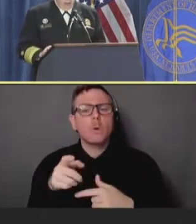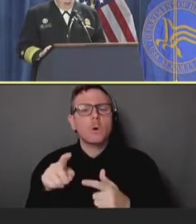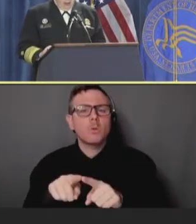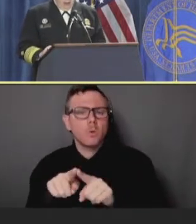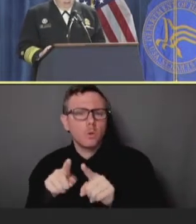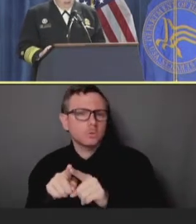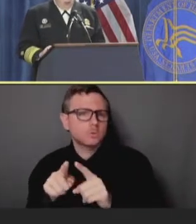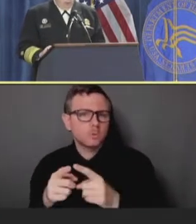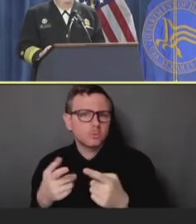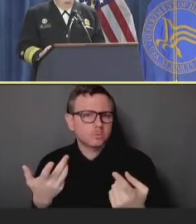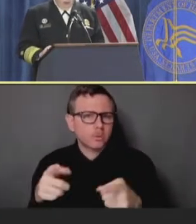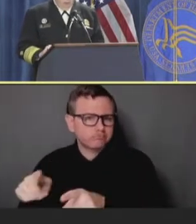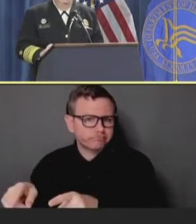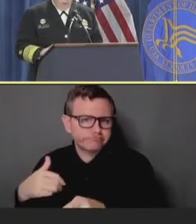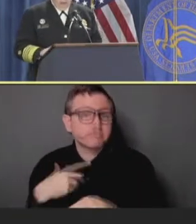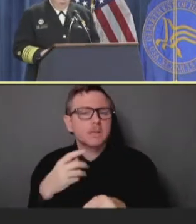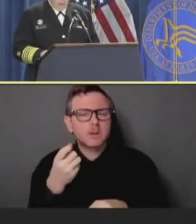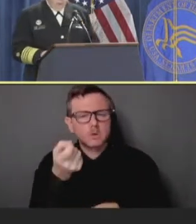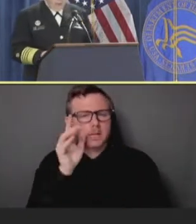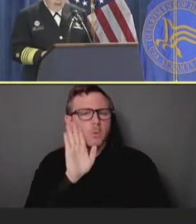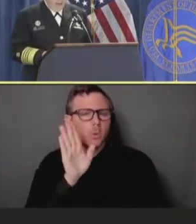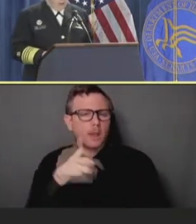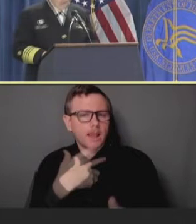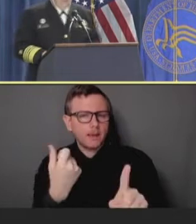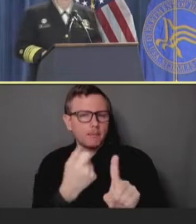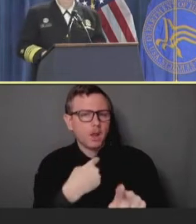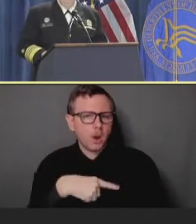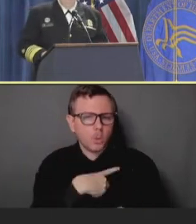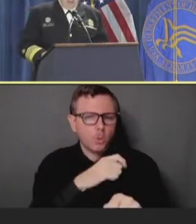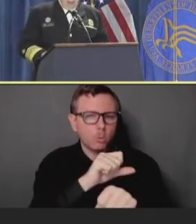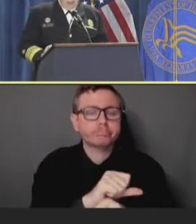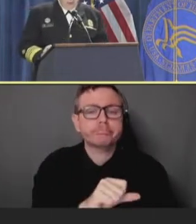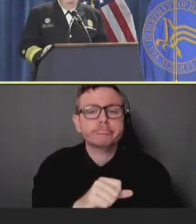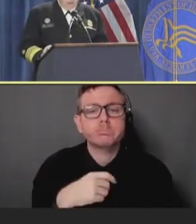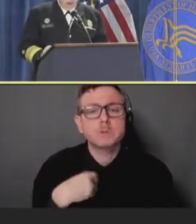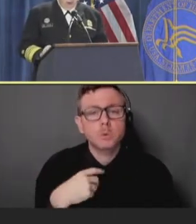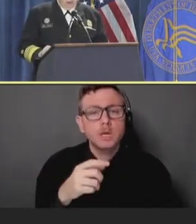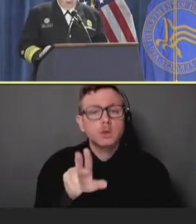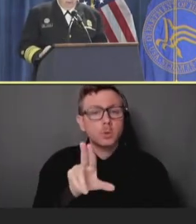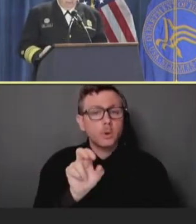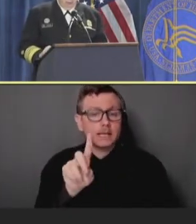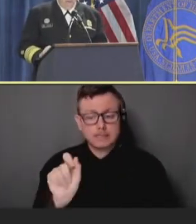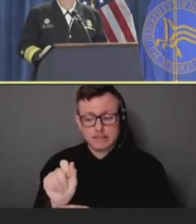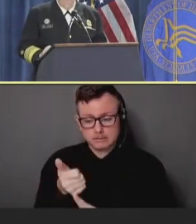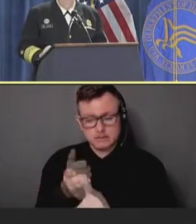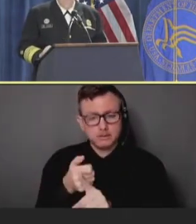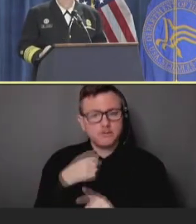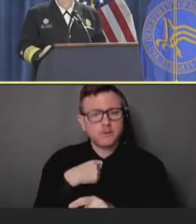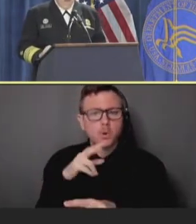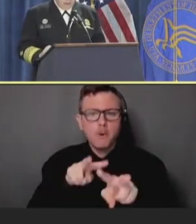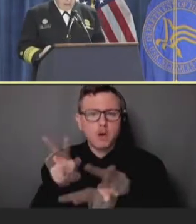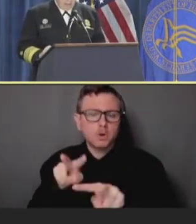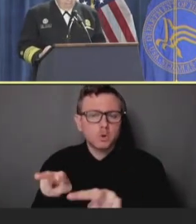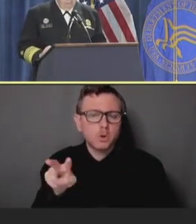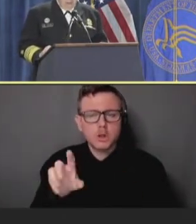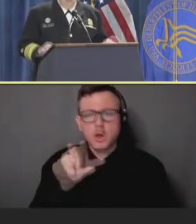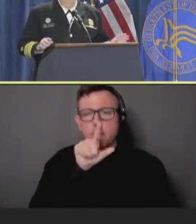So, you'll hear more about the work by the USDA in terms of monitoring bird flu later today.